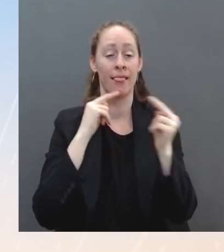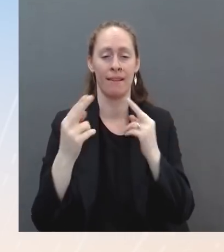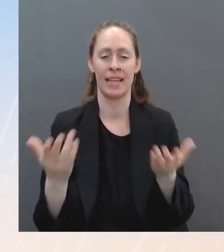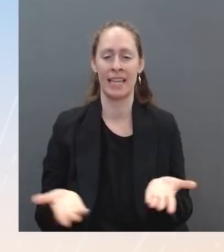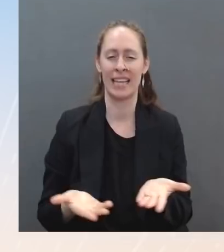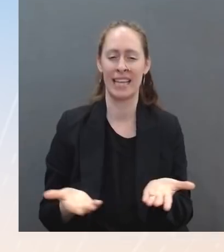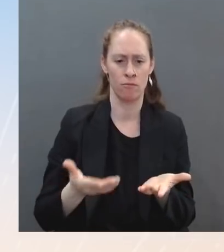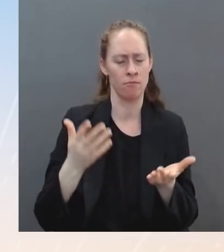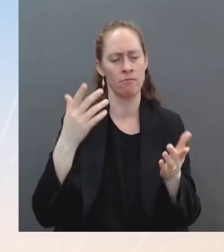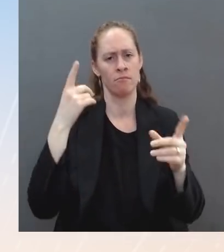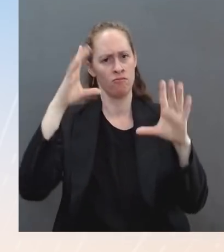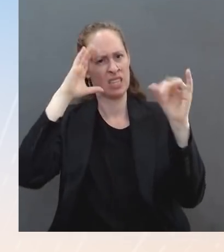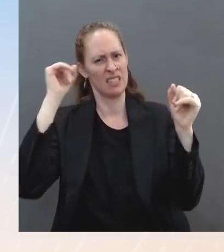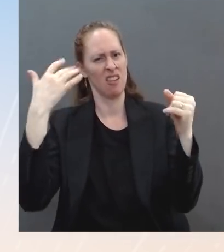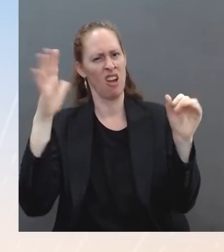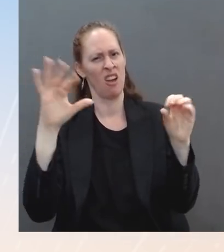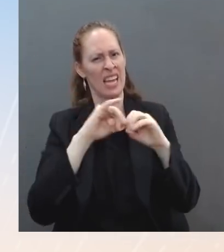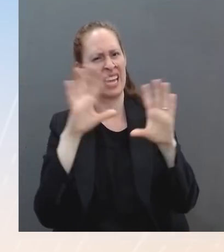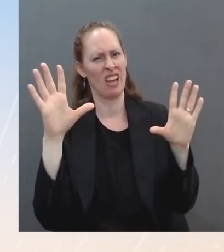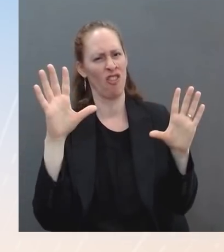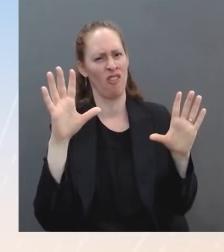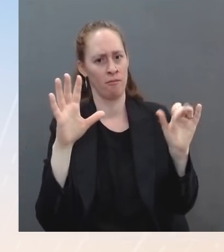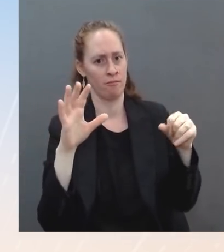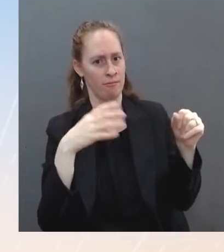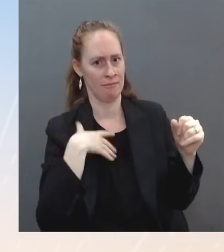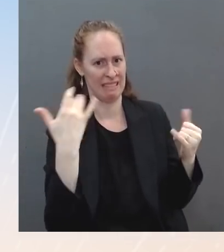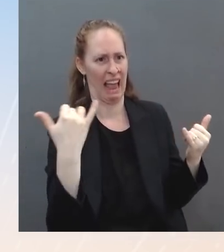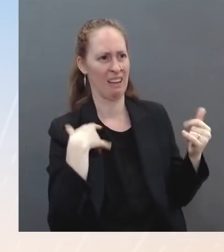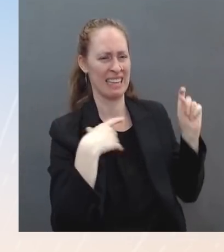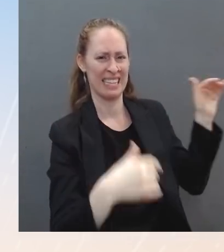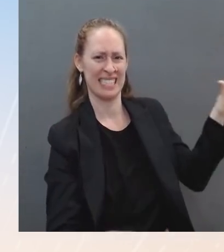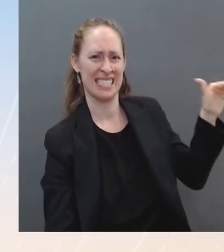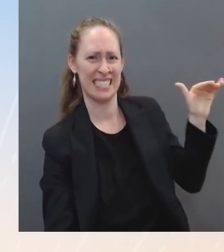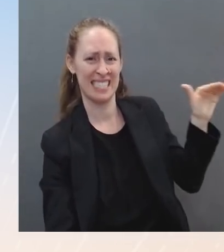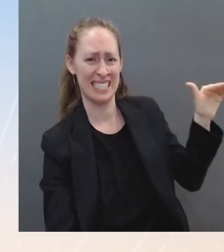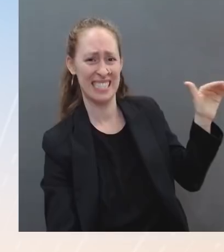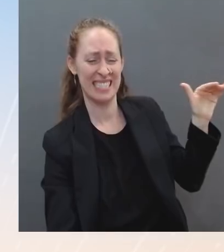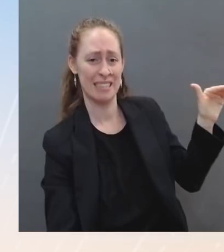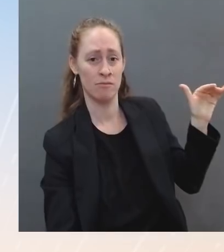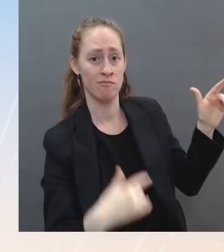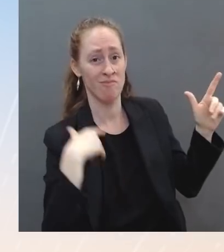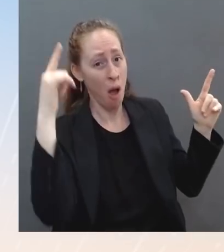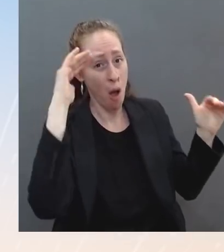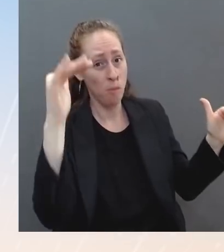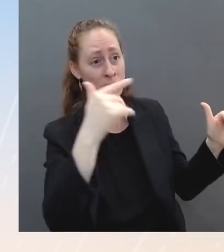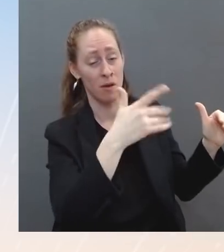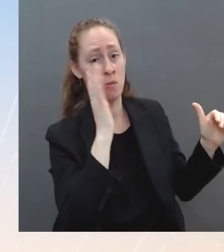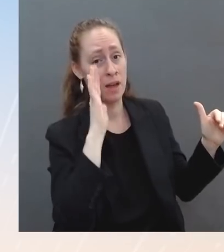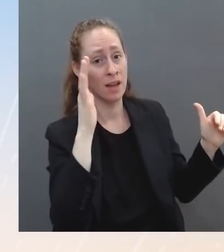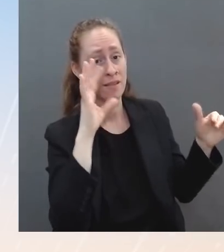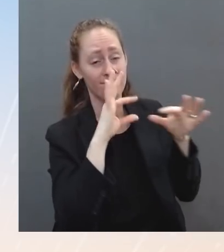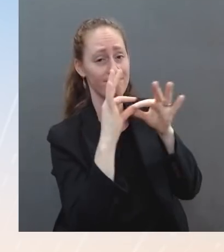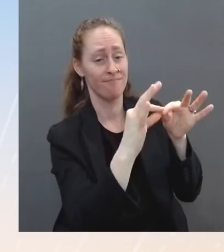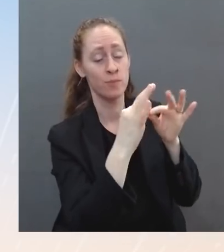and we're very hopeful that Congress is going to come to a solution on this. The Press: One more -- >> Ms. Bedingfield: Sure. The Press: One follow on that. Ms. Bedingfield: Sure. The Press: I think the plan calls